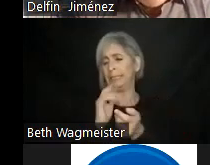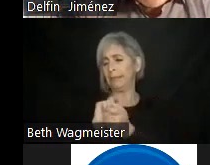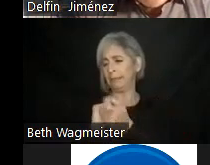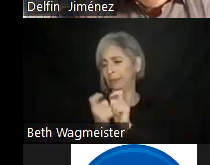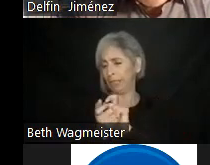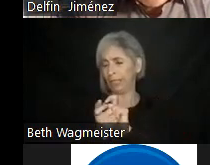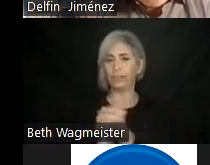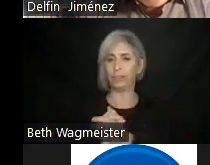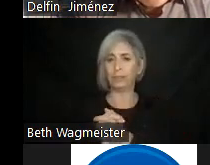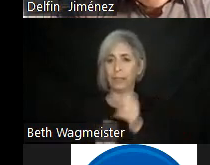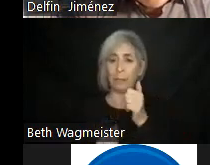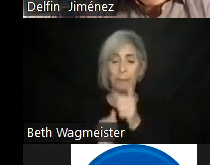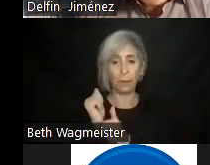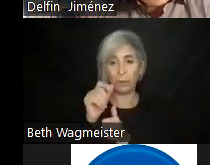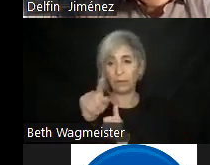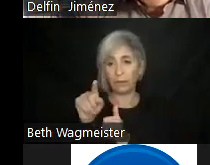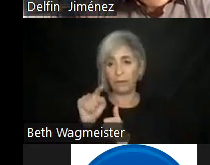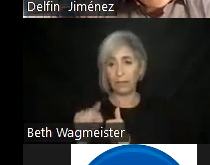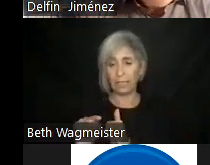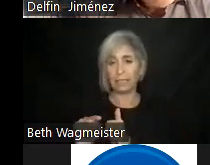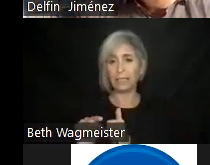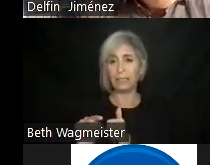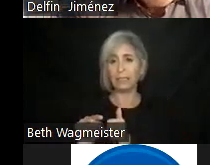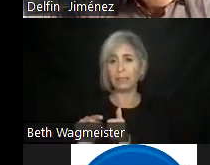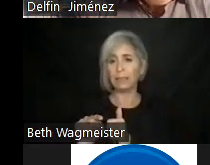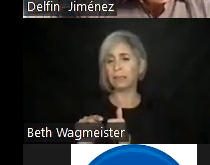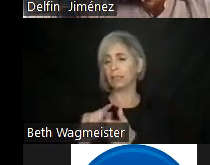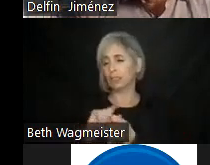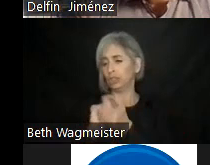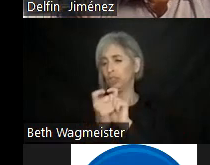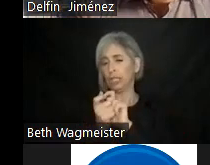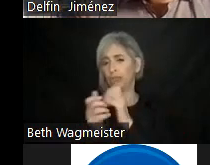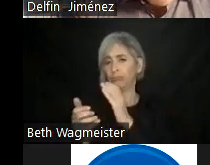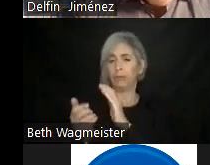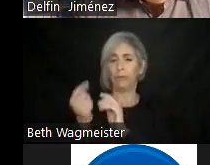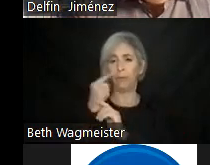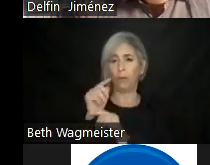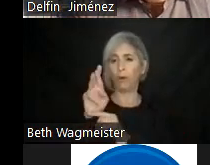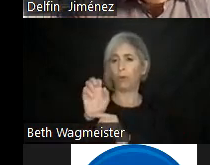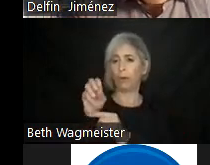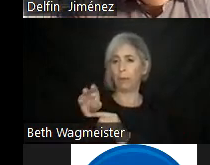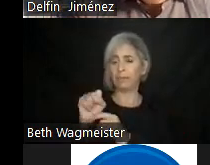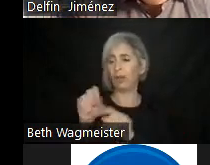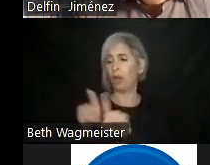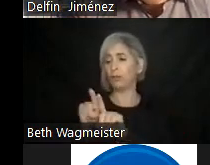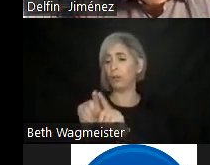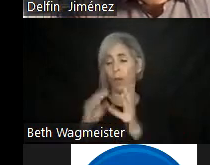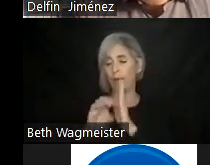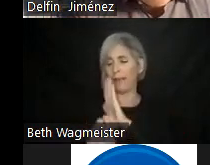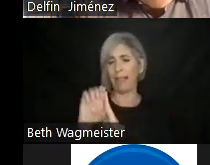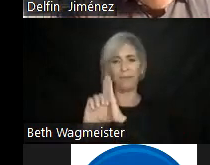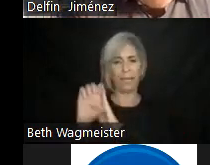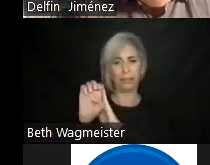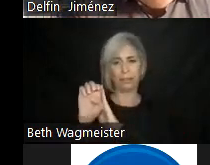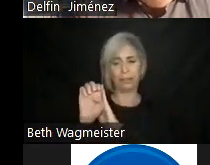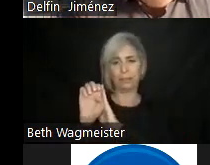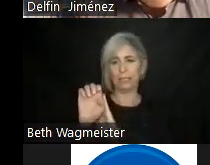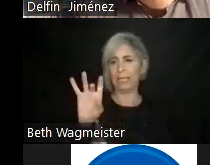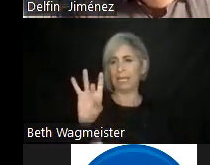More things, complete revision plan and a complete revision for innovators in section 8.5.